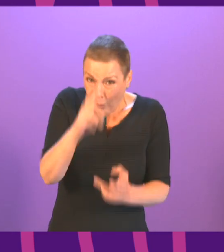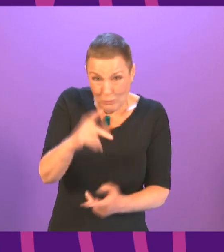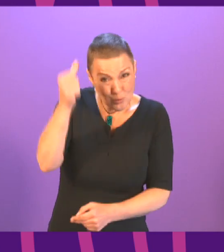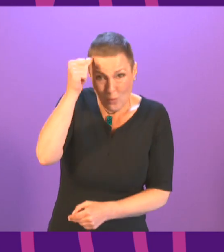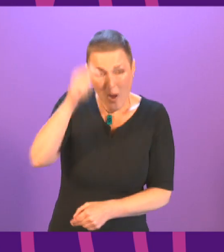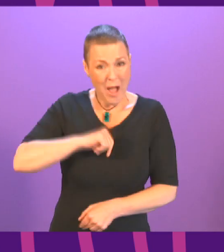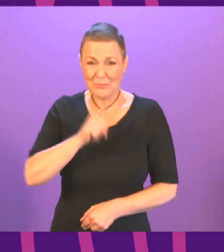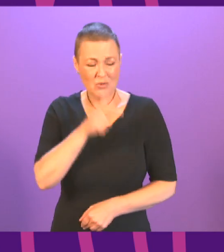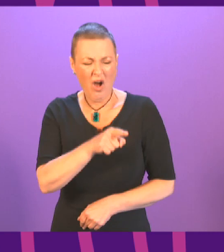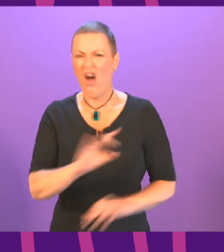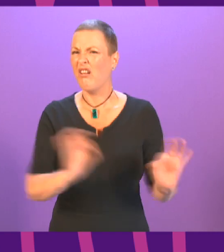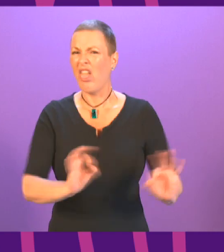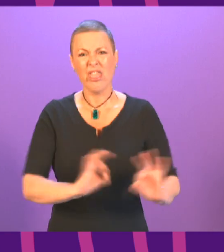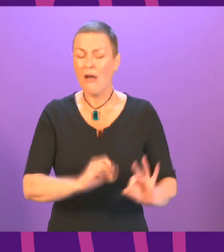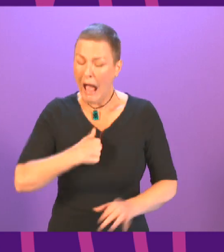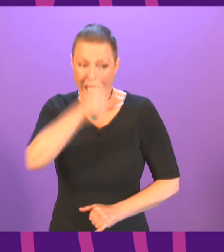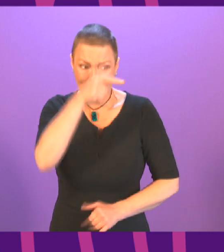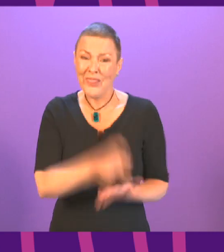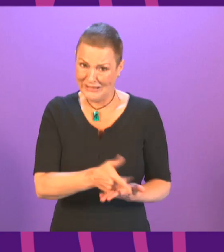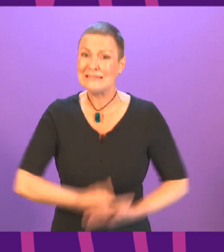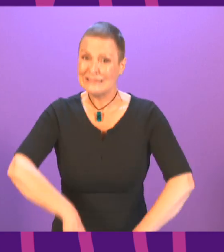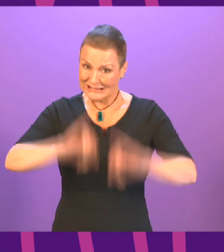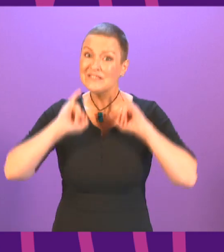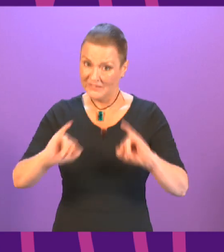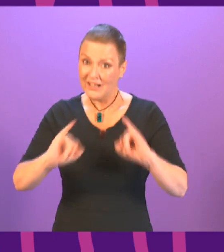am underplaying the severity of the challenge that we face. I know the severity of the challenge